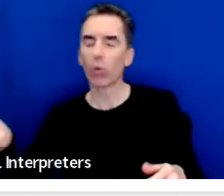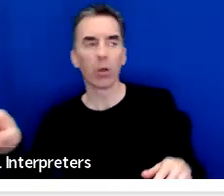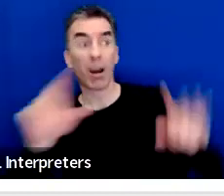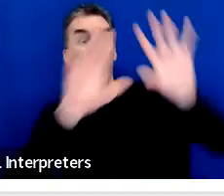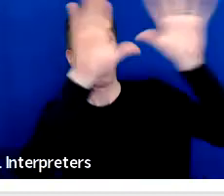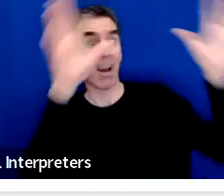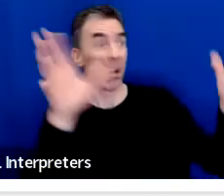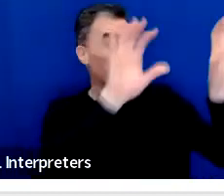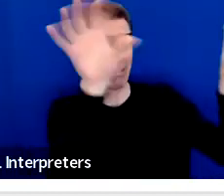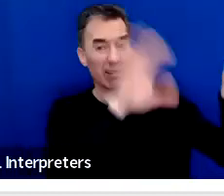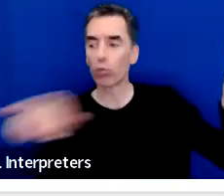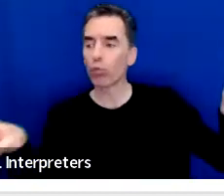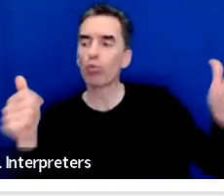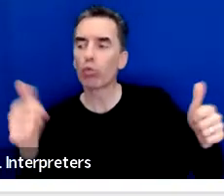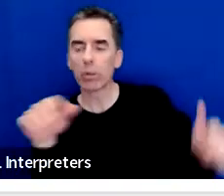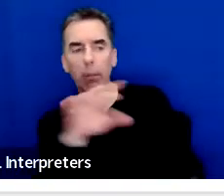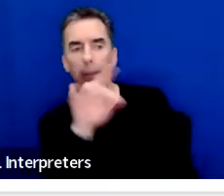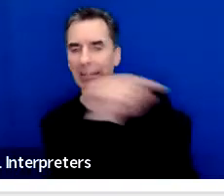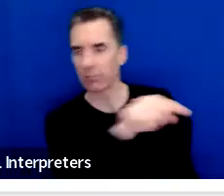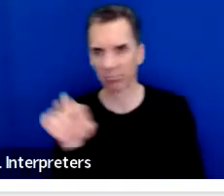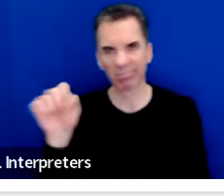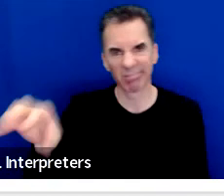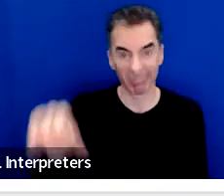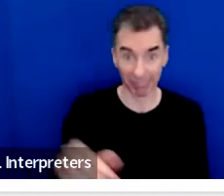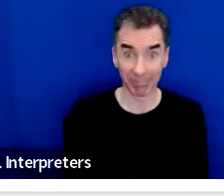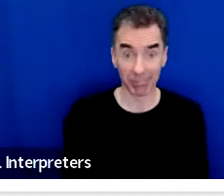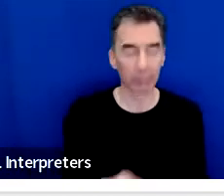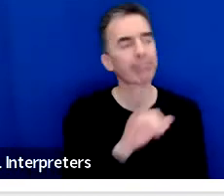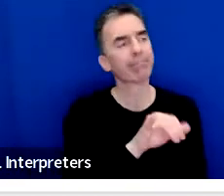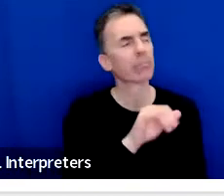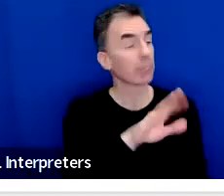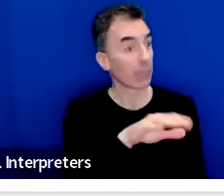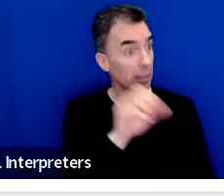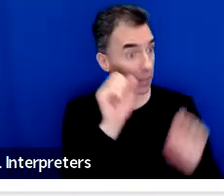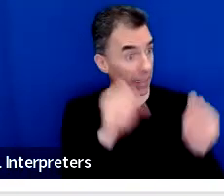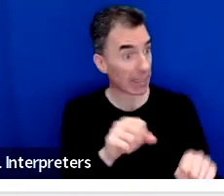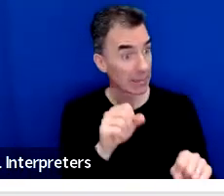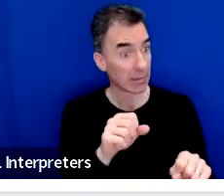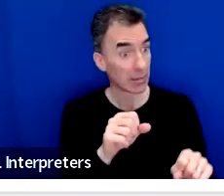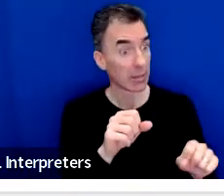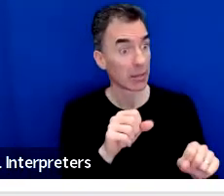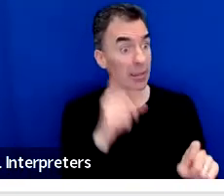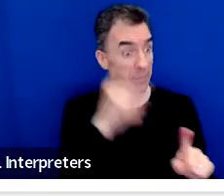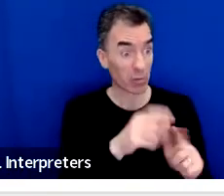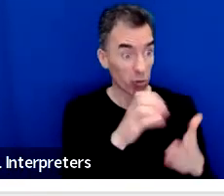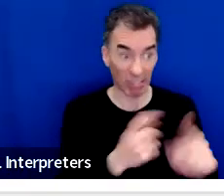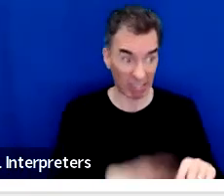Okay. So then another question was can we link to a specific chapter? And so that would, I'm assuming. No, no,